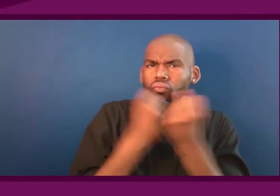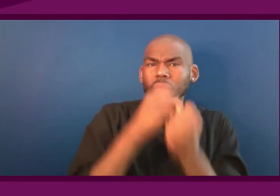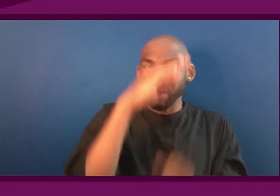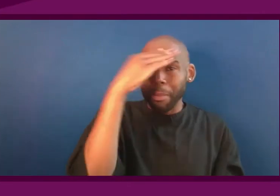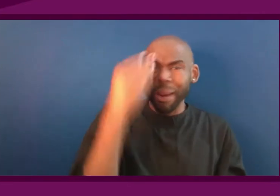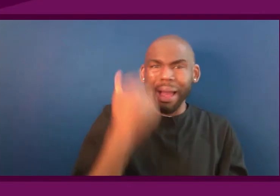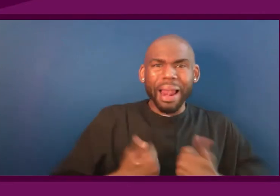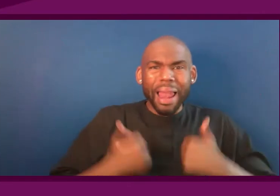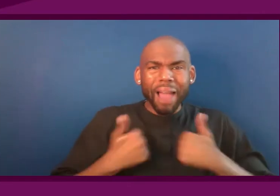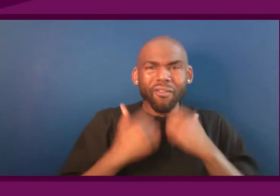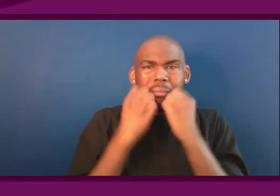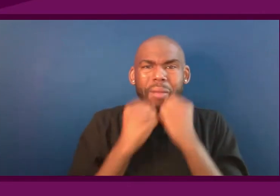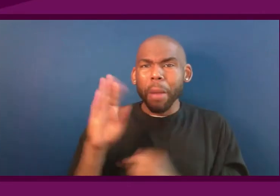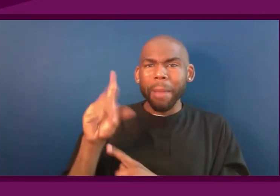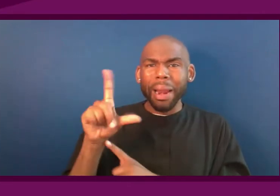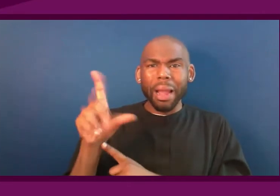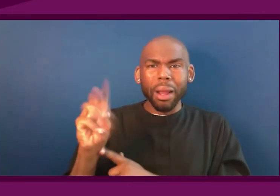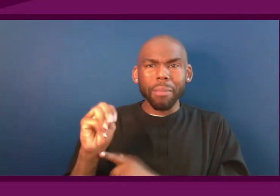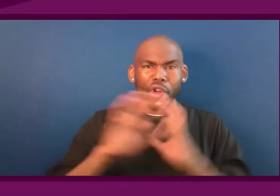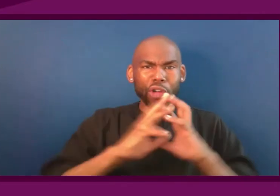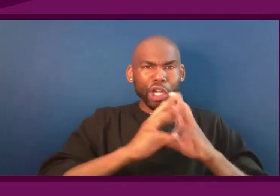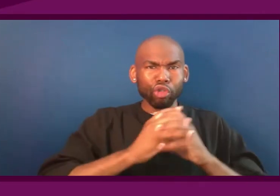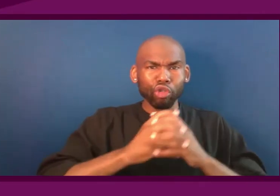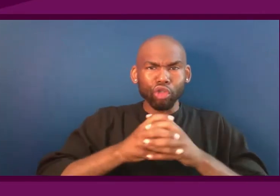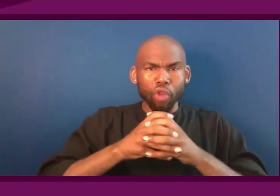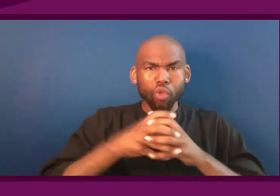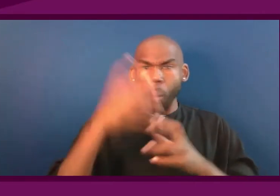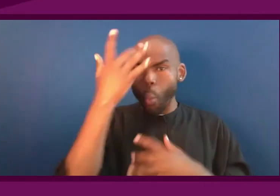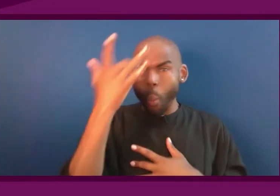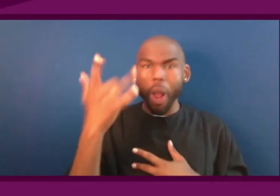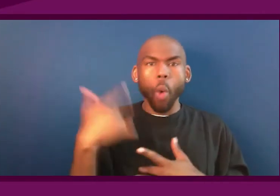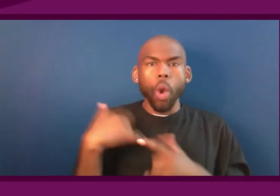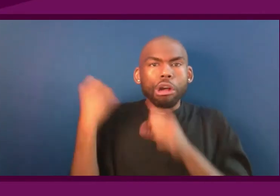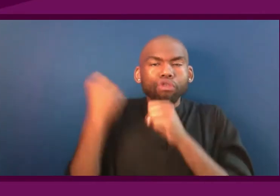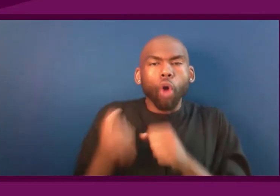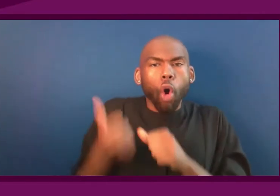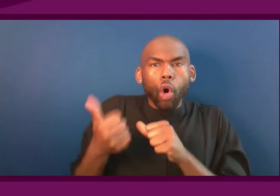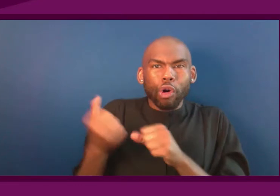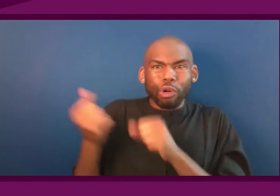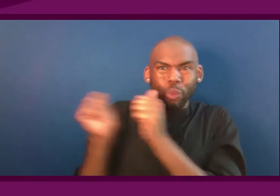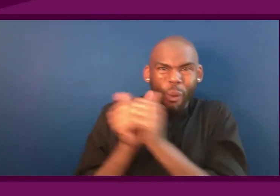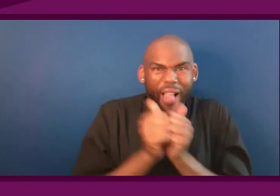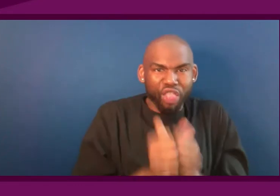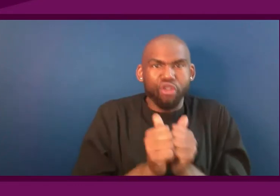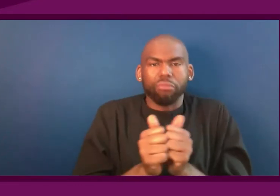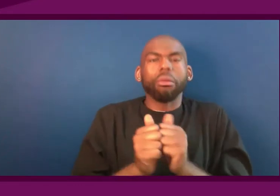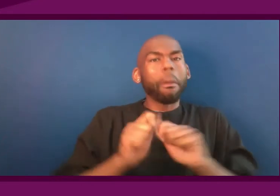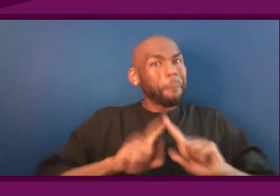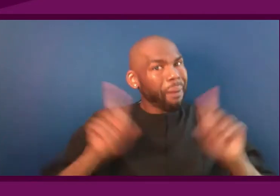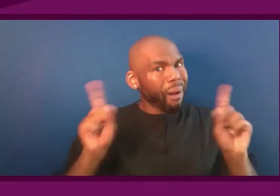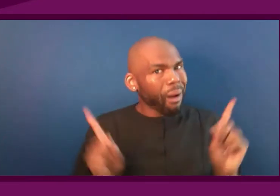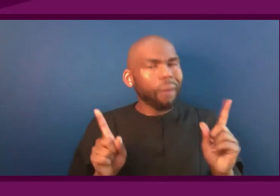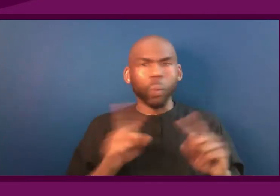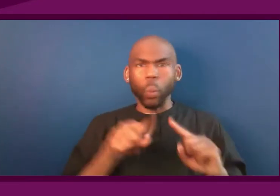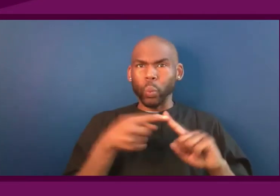and looking at this from the United States, I do a lot of work globally, but so you just look at $1. Debra Ruh: So if a man is making a dollar,